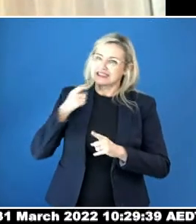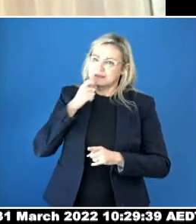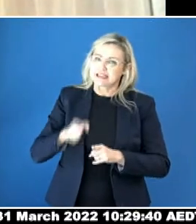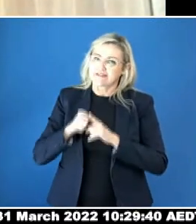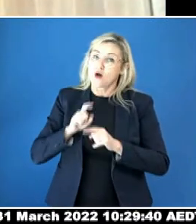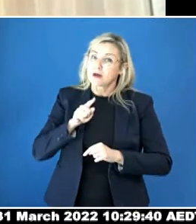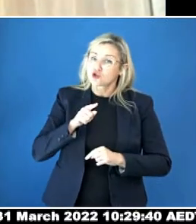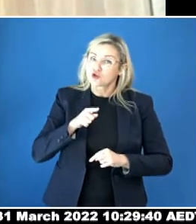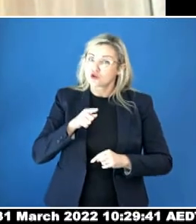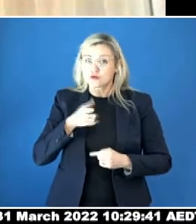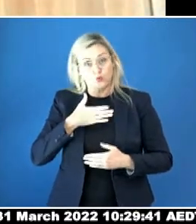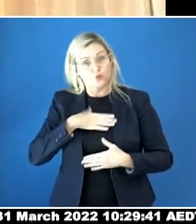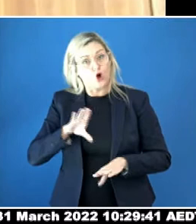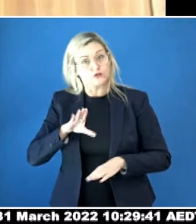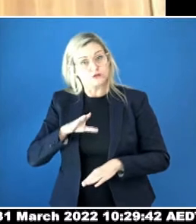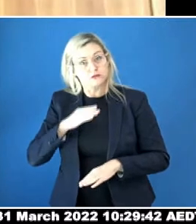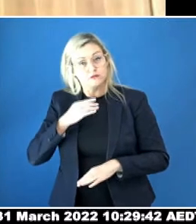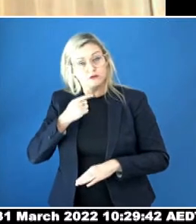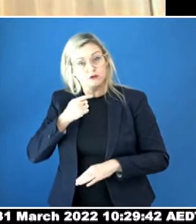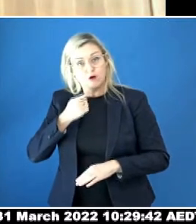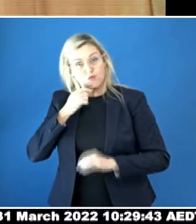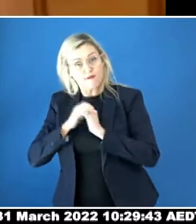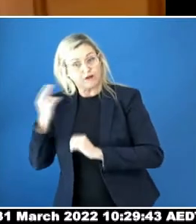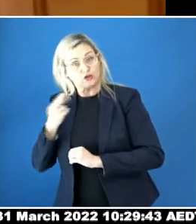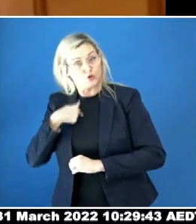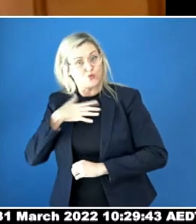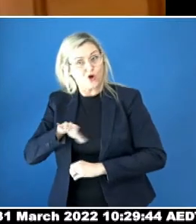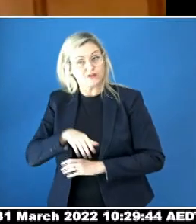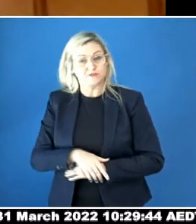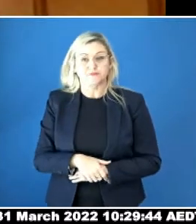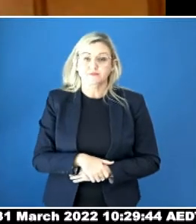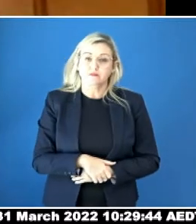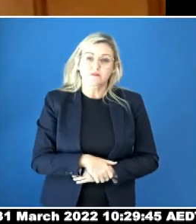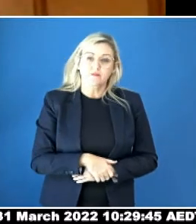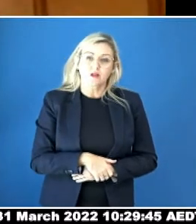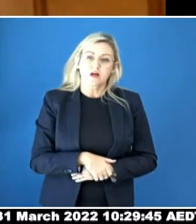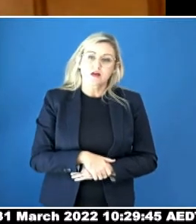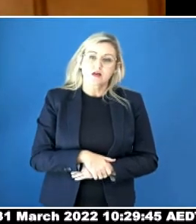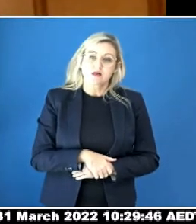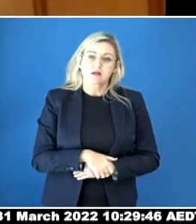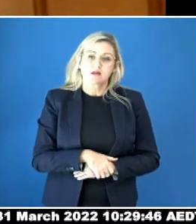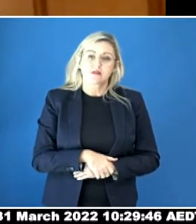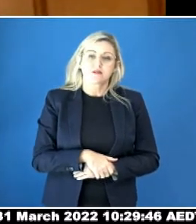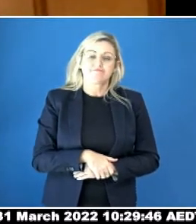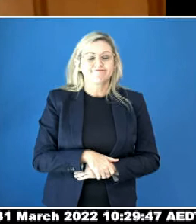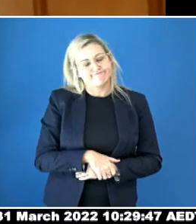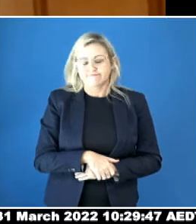have boyfriends? MS CRAWFORD: I want to run away